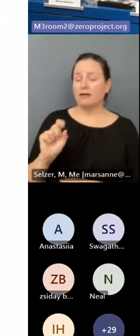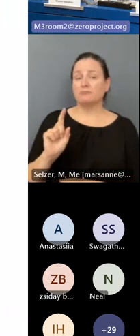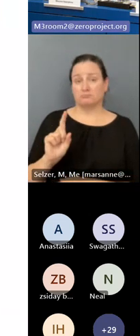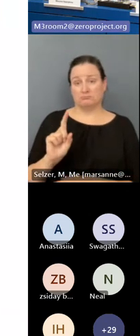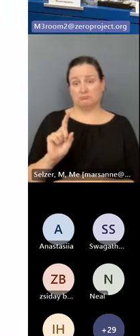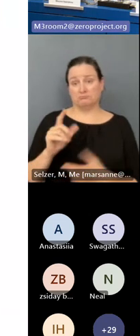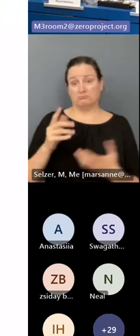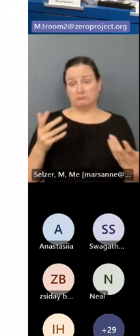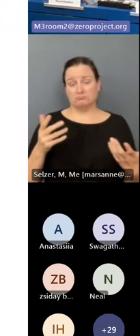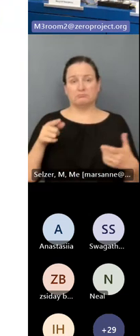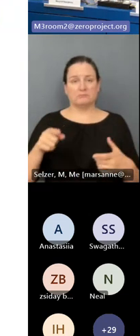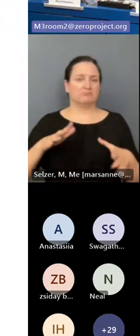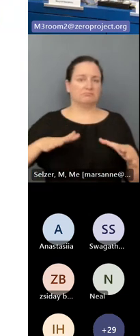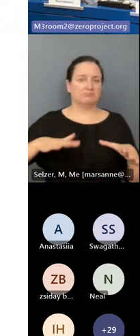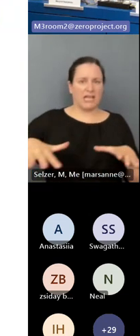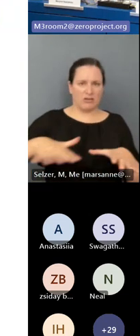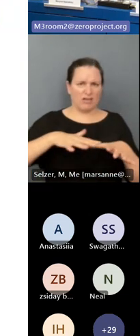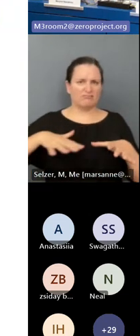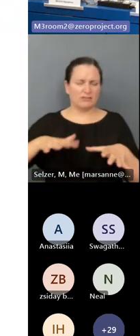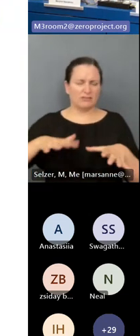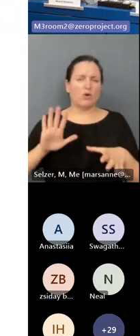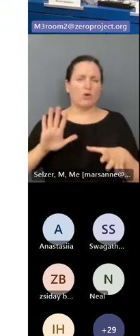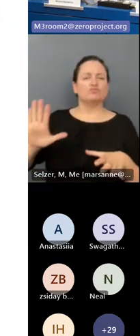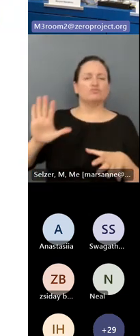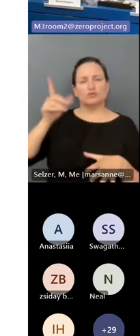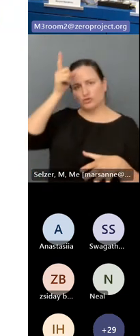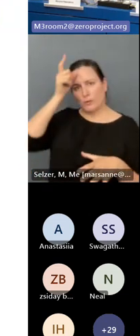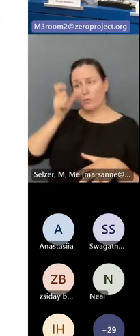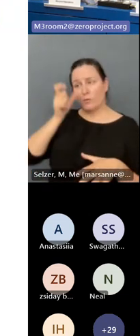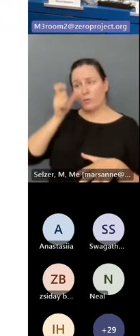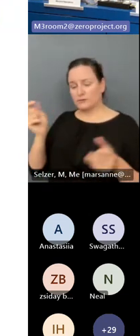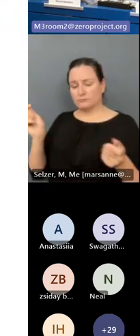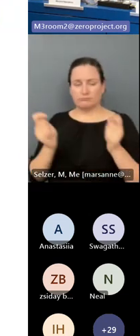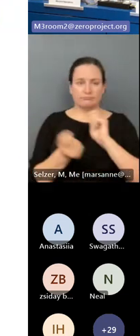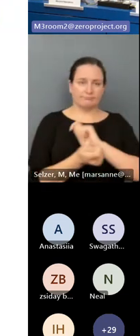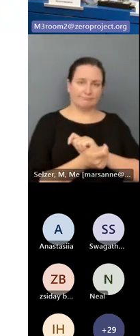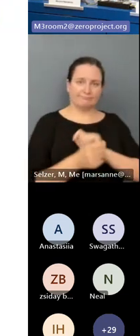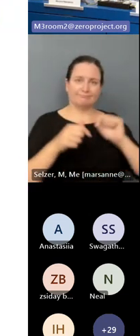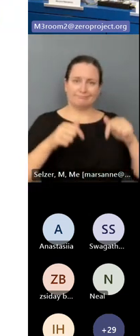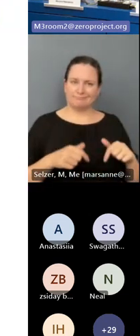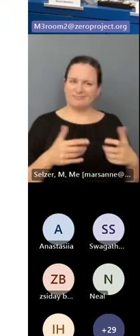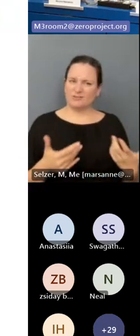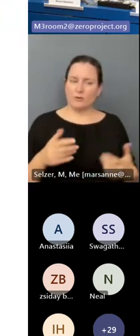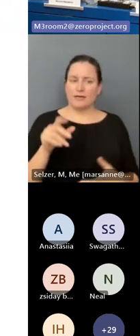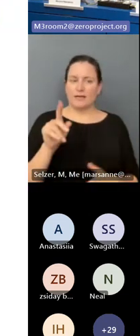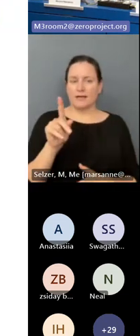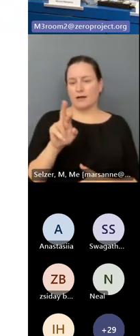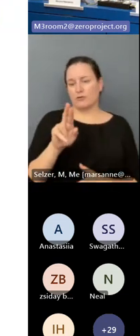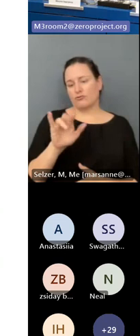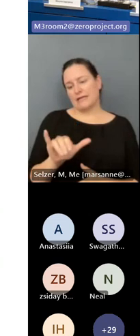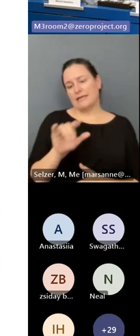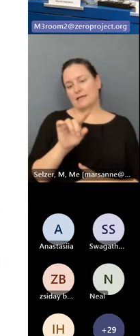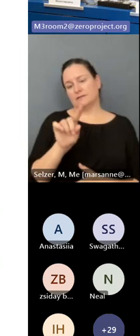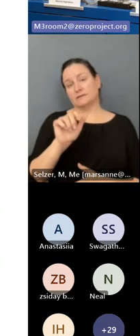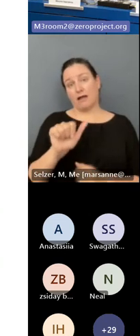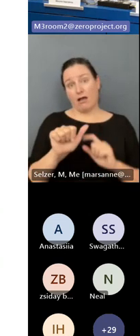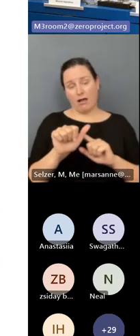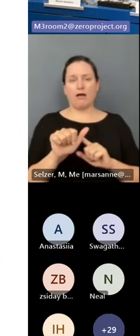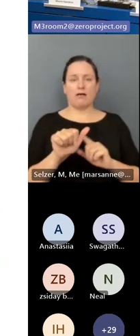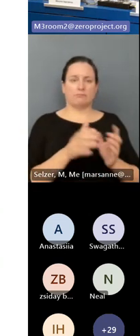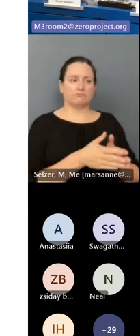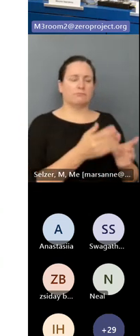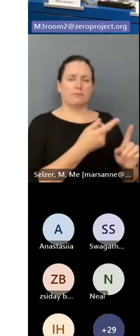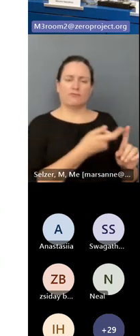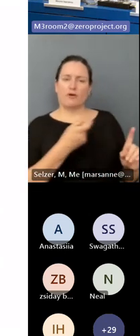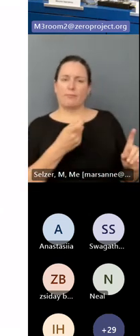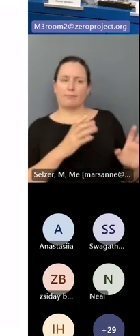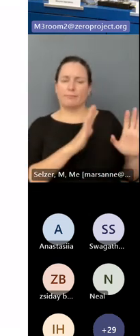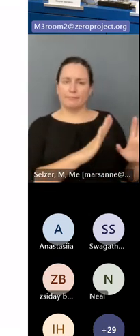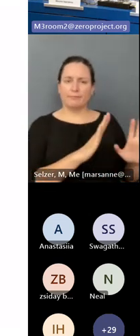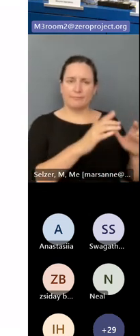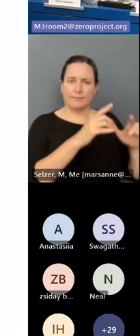district. The Ukrainian word came from the Greek which means a difficult transitional state. If